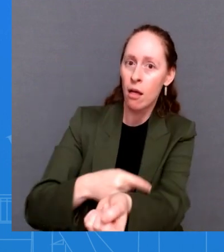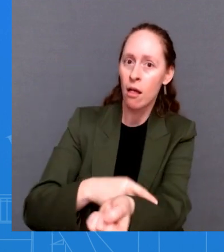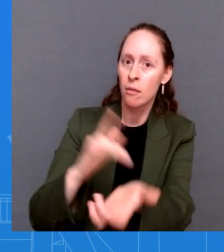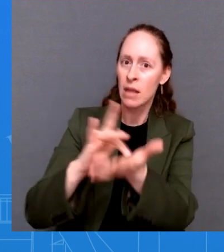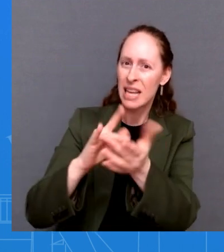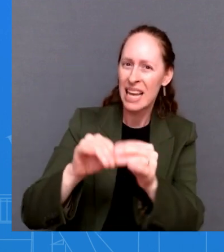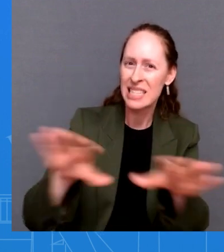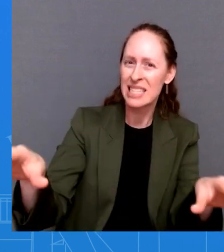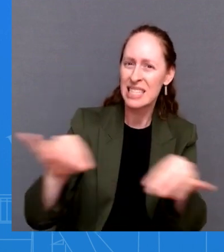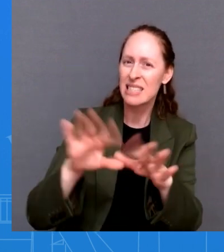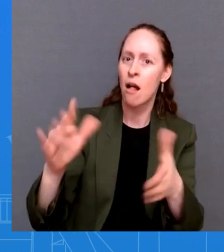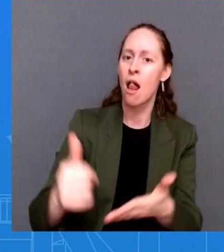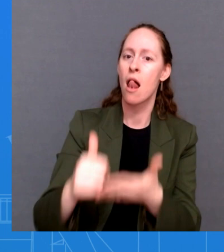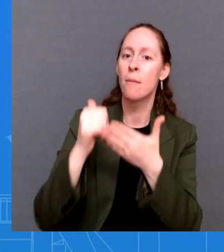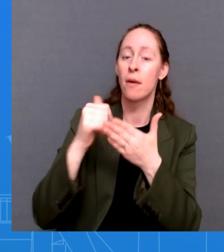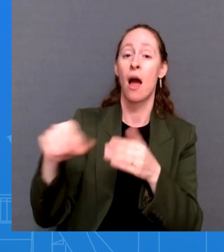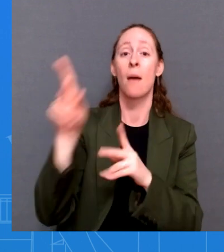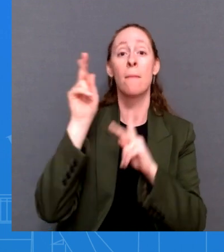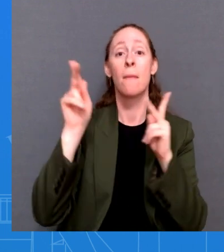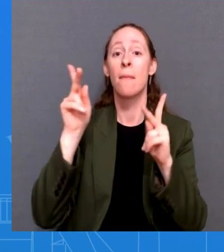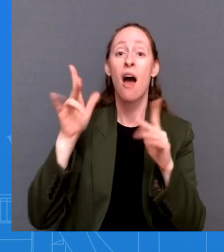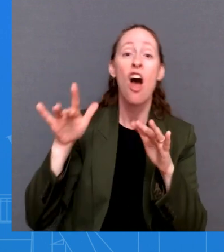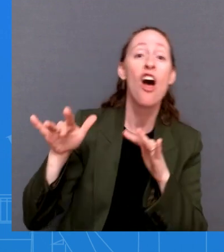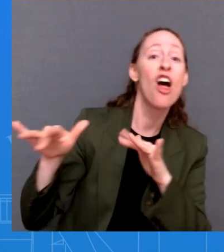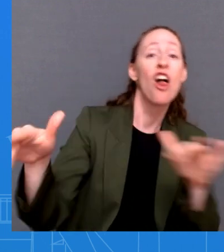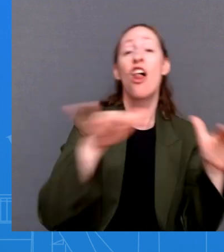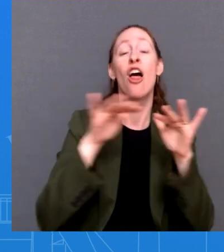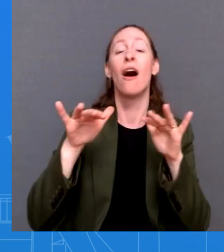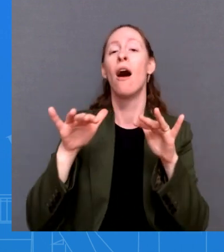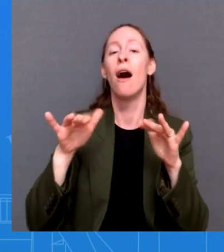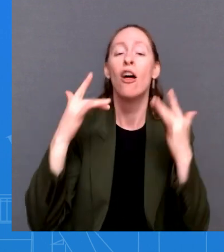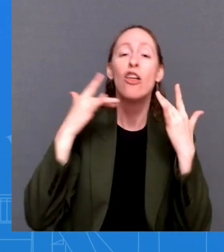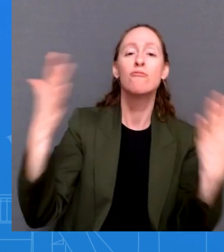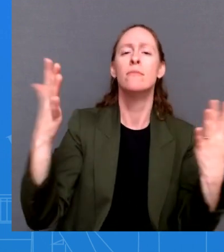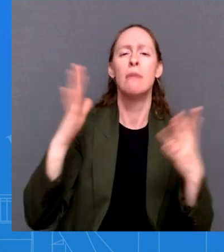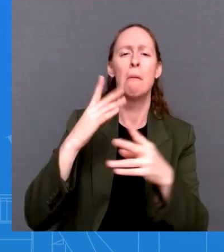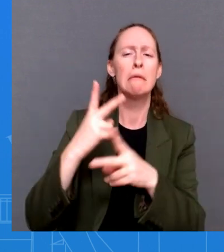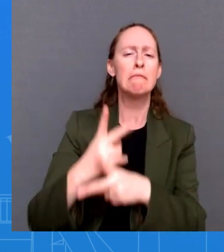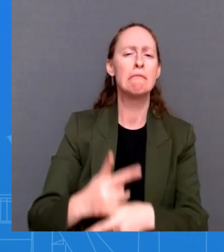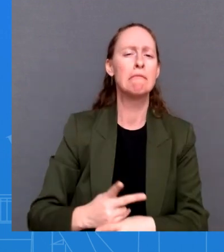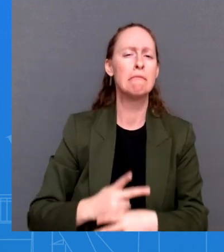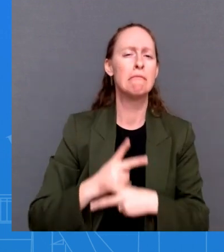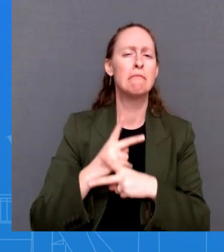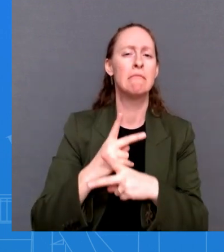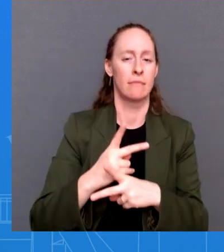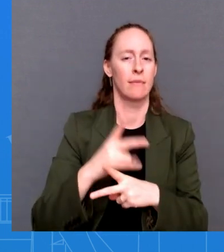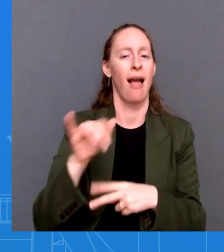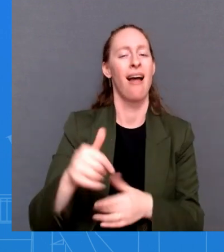and all of that working together to bend the curve, if you will. That said, I also want to say that week over week,